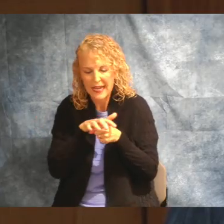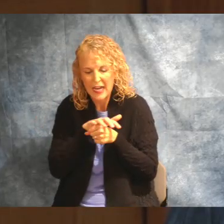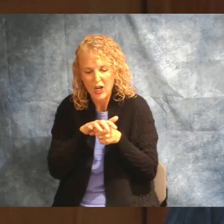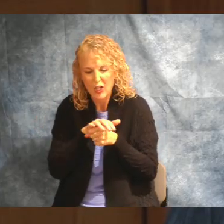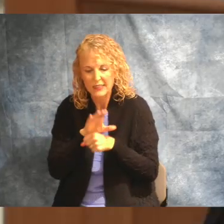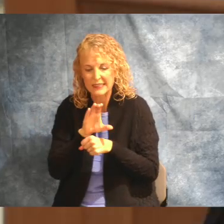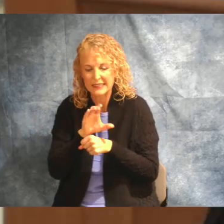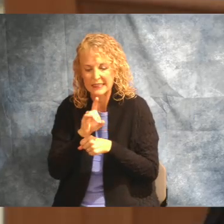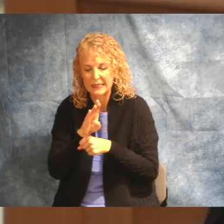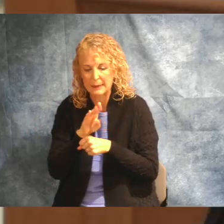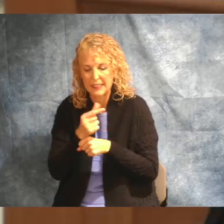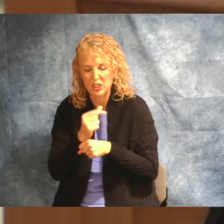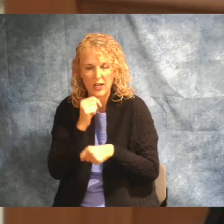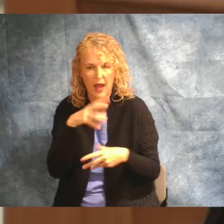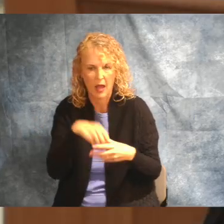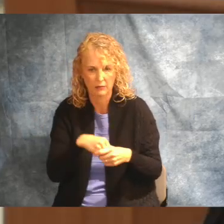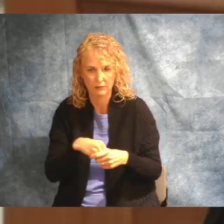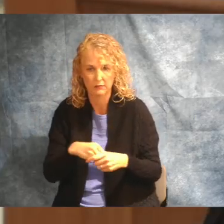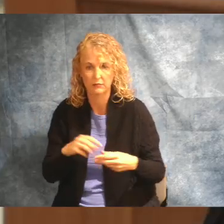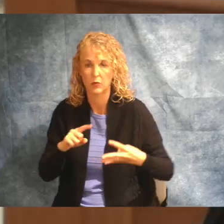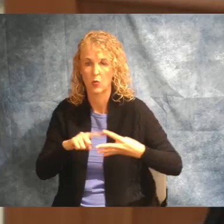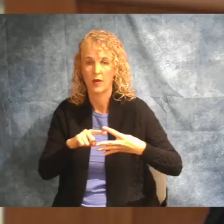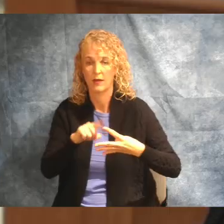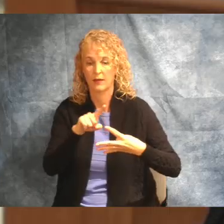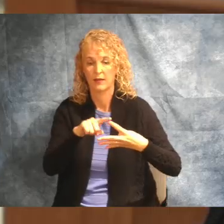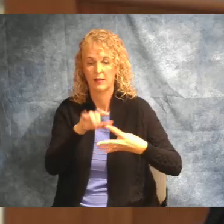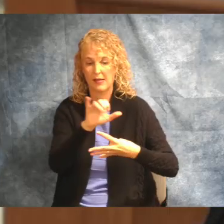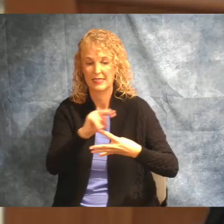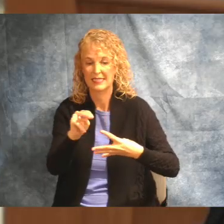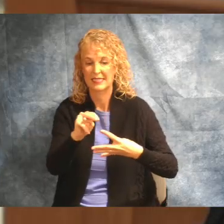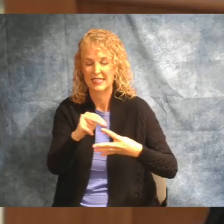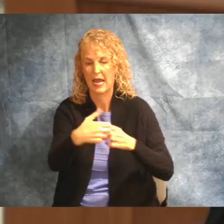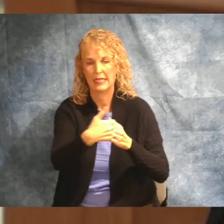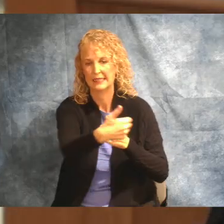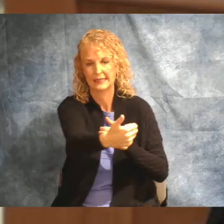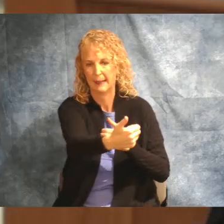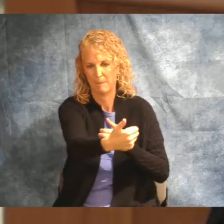well, there's four. Cincinnati obviously has their own CDBG dollars. They do not participate in the